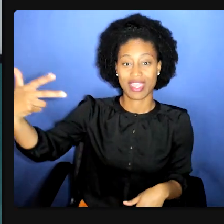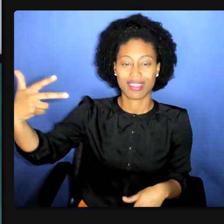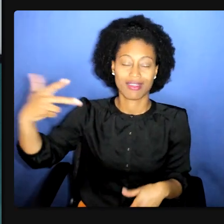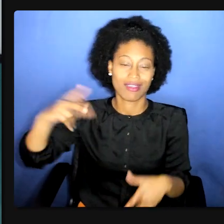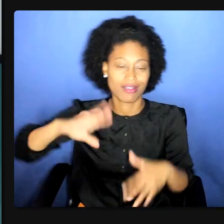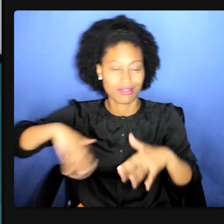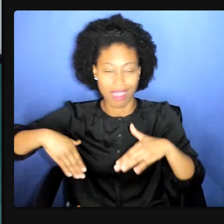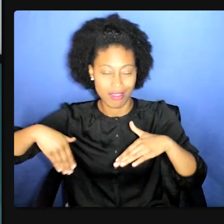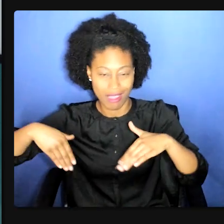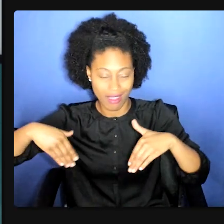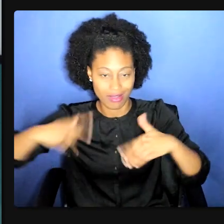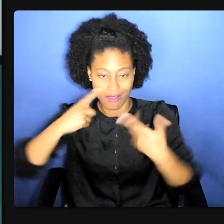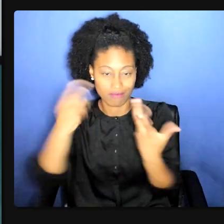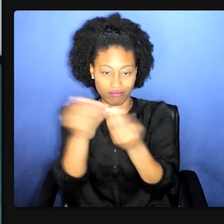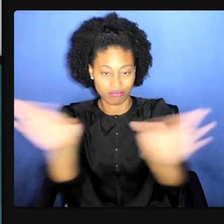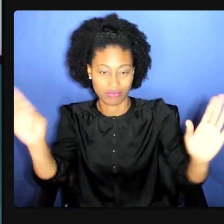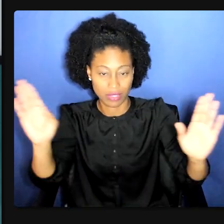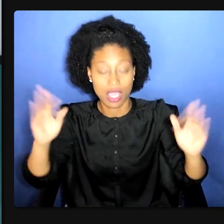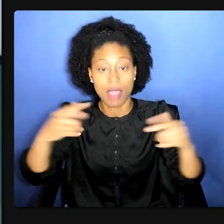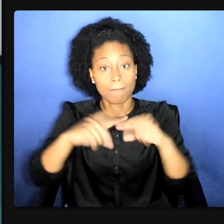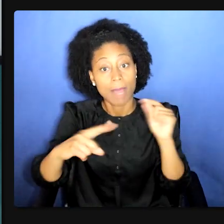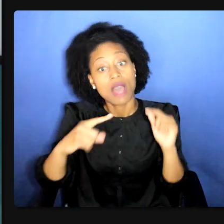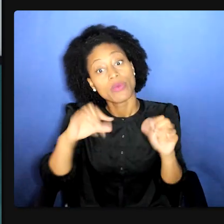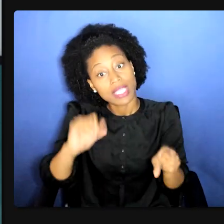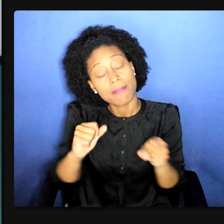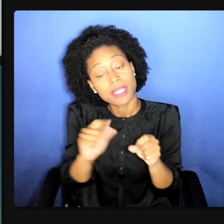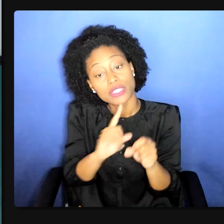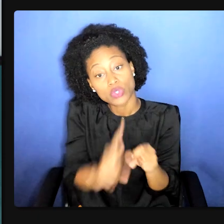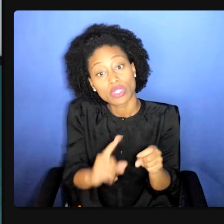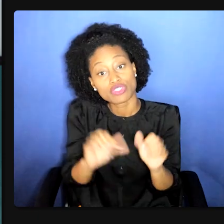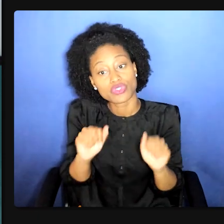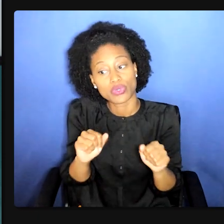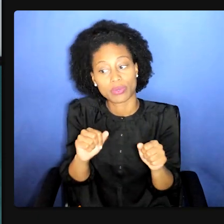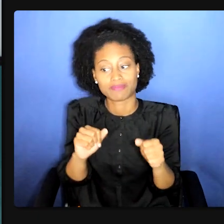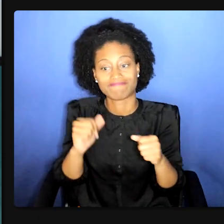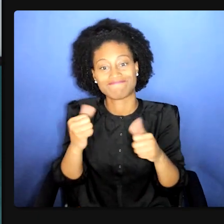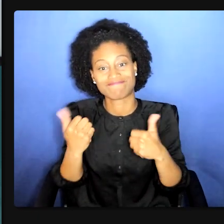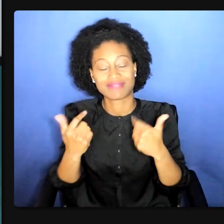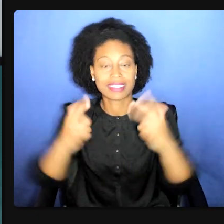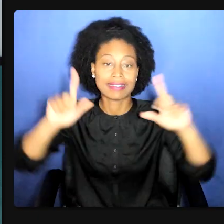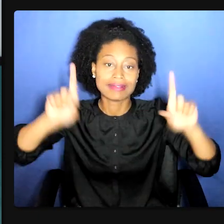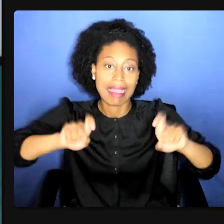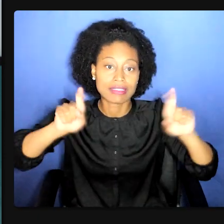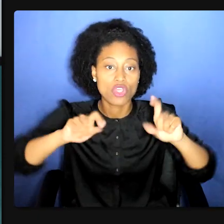you should be assured that we've been really battle testing it with um internal teams so